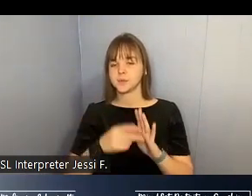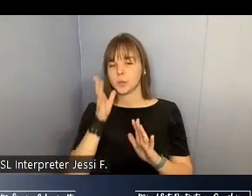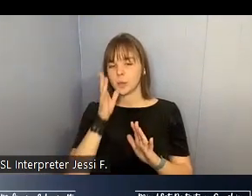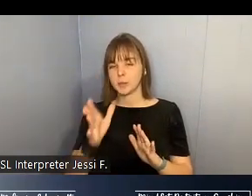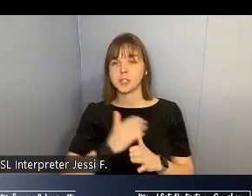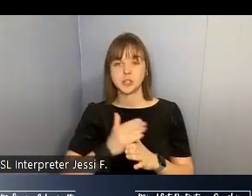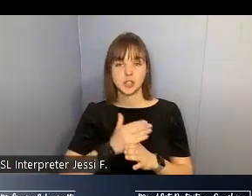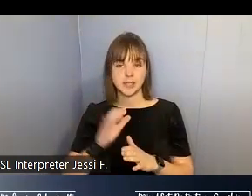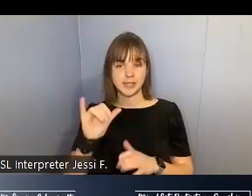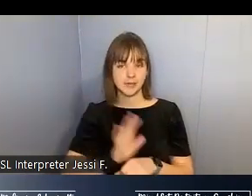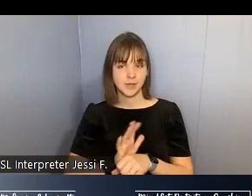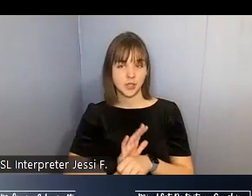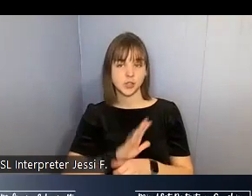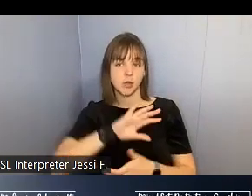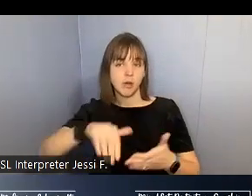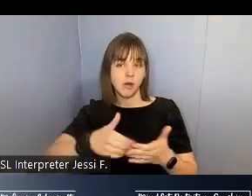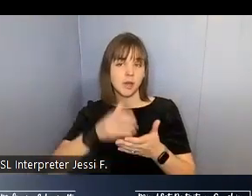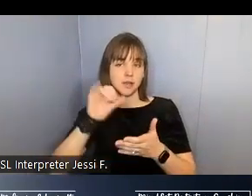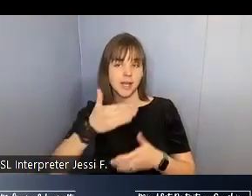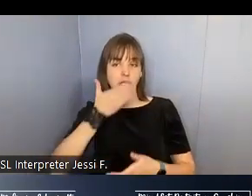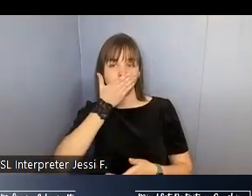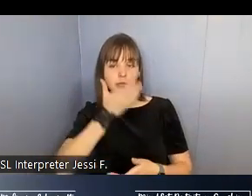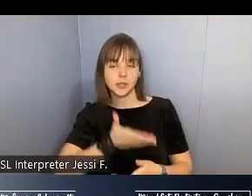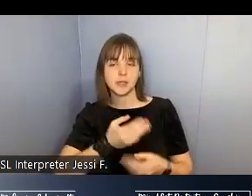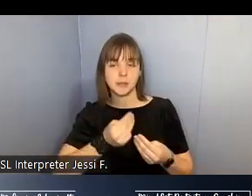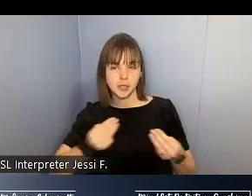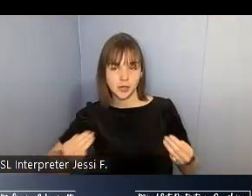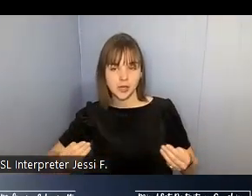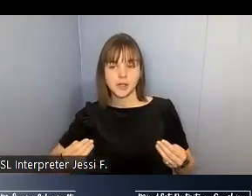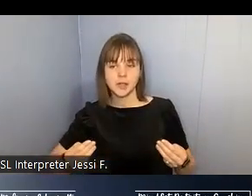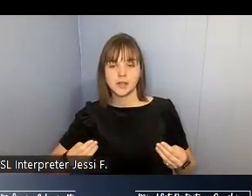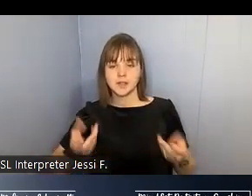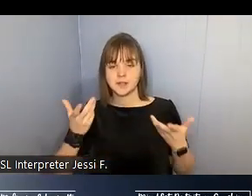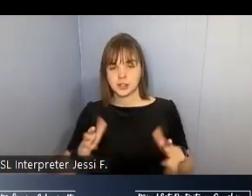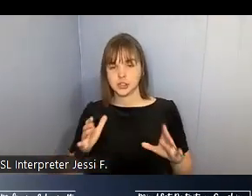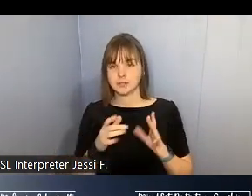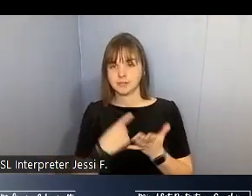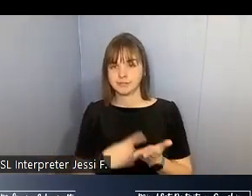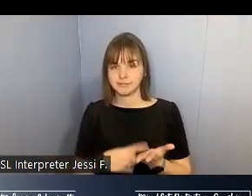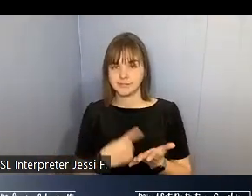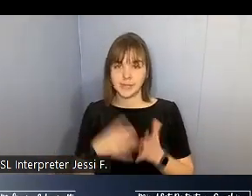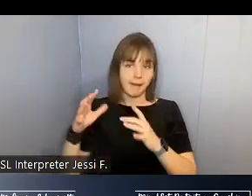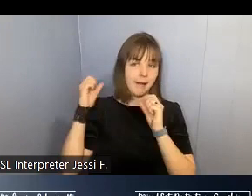So all of that good material that Melissia has talked about very quickly throughout this program